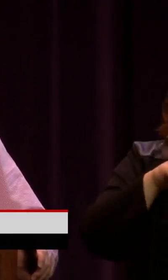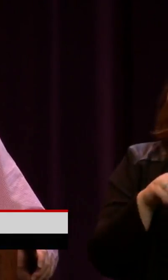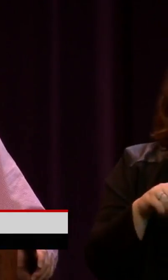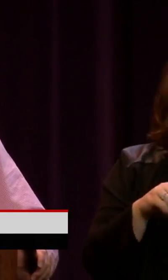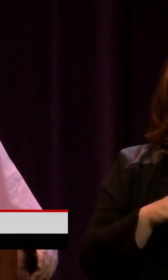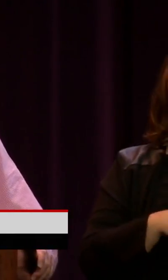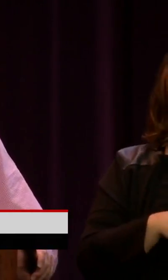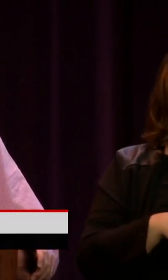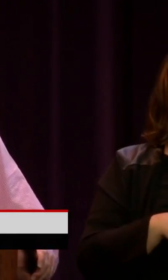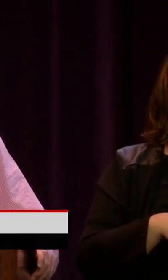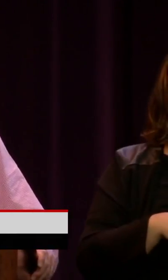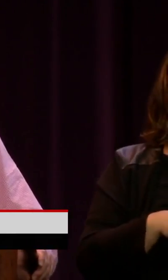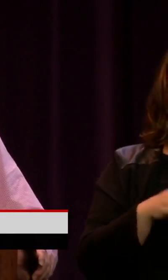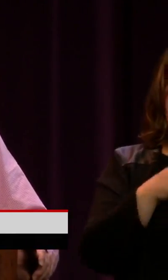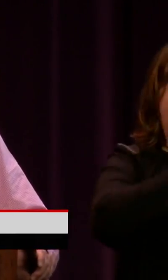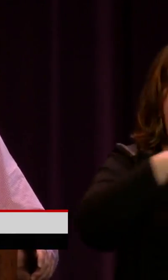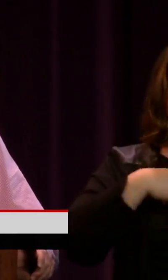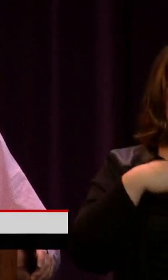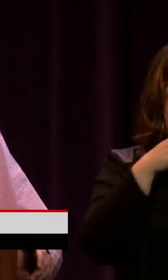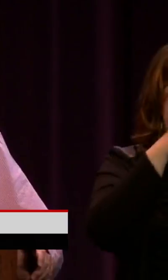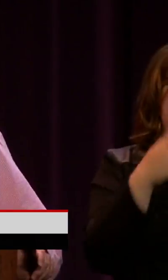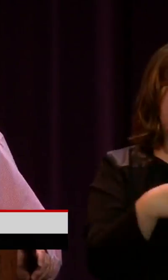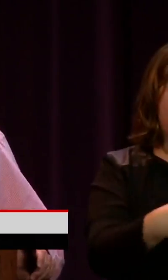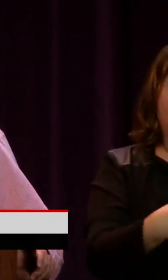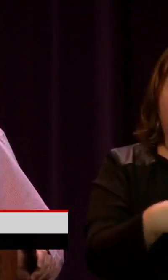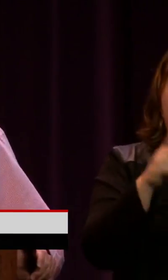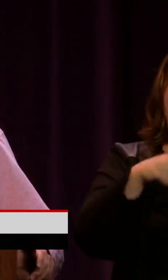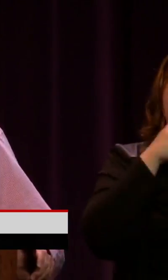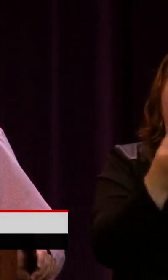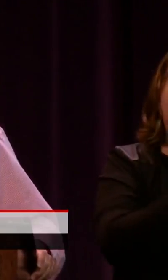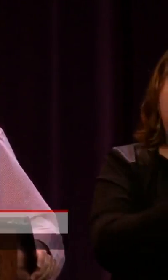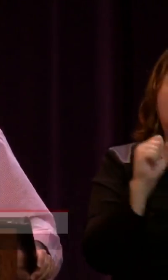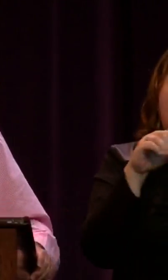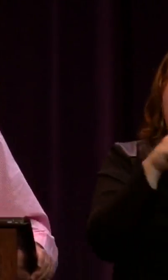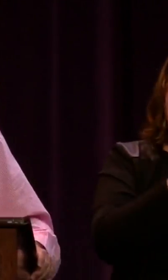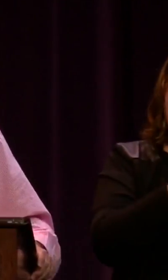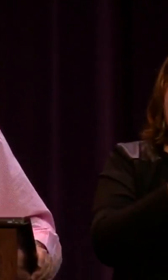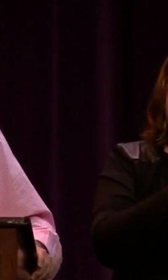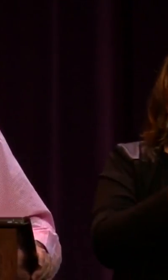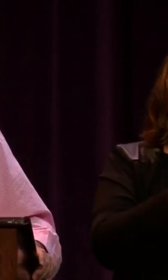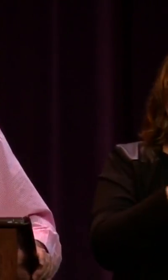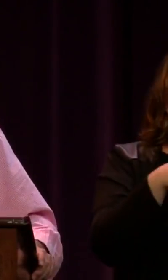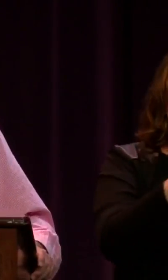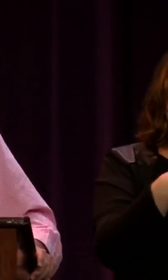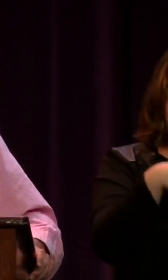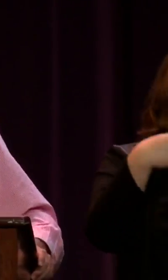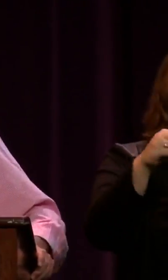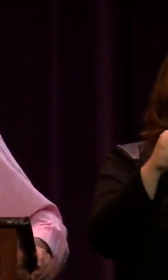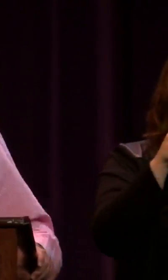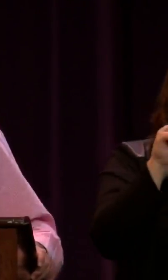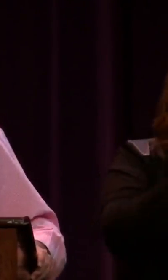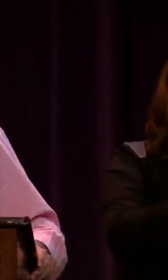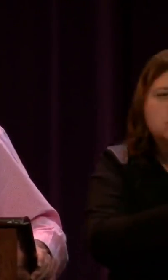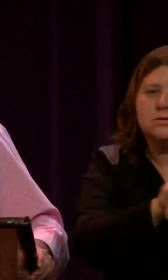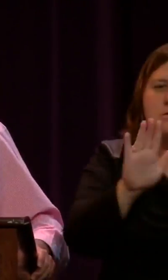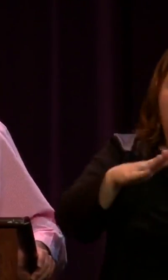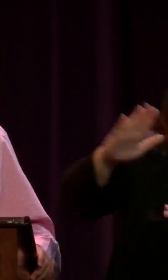NO HOUSE MEMBER SHOULD BE SAFE IN A HARDWARE STORE. YOU GO UP TO THEM. YOU BLOCK THEIR AISLE.